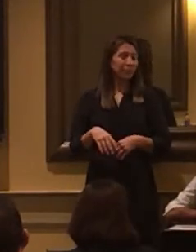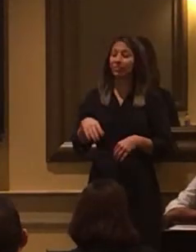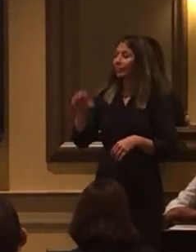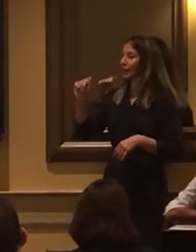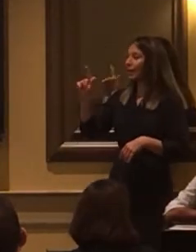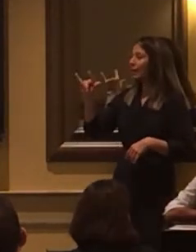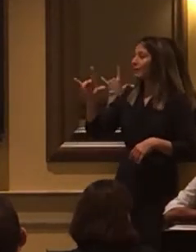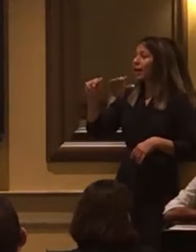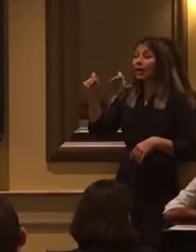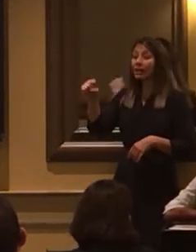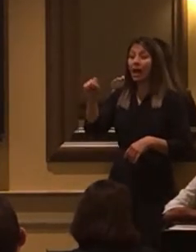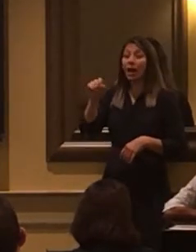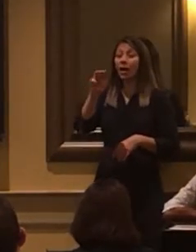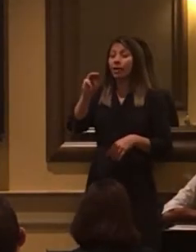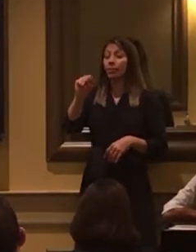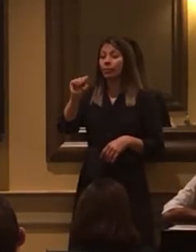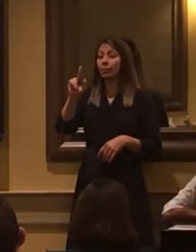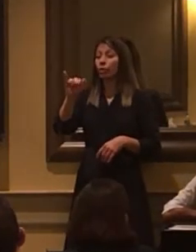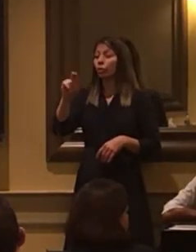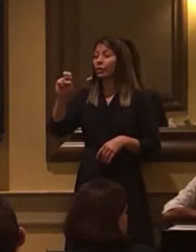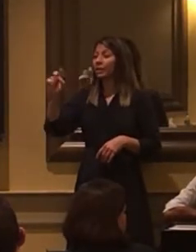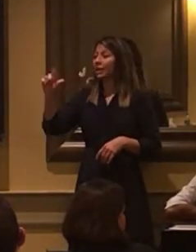Going to Marine Labs is cool.